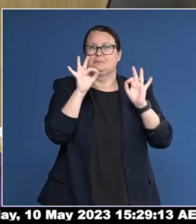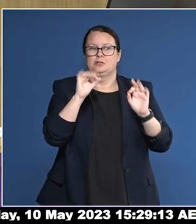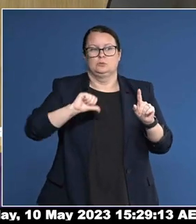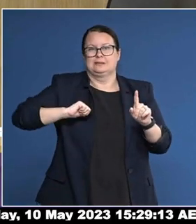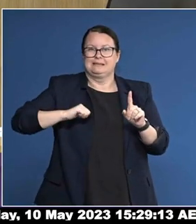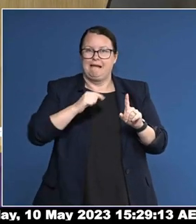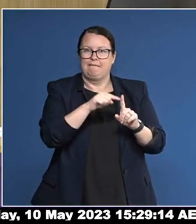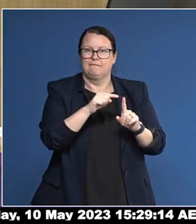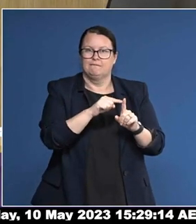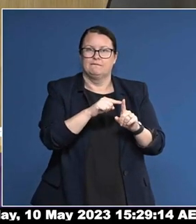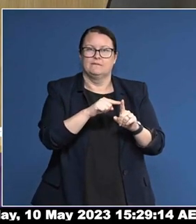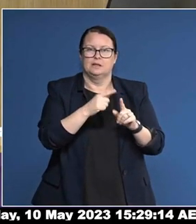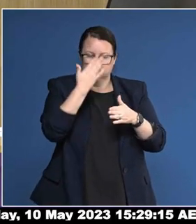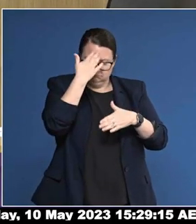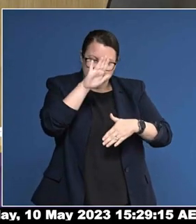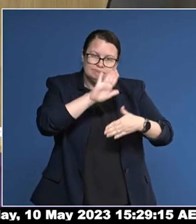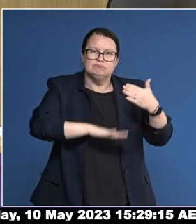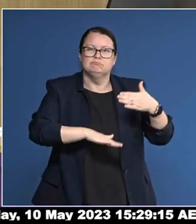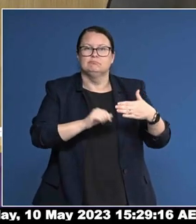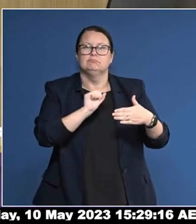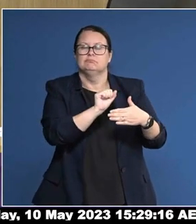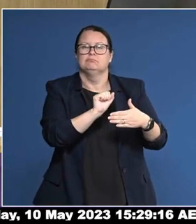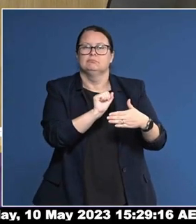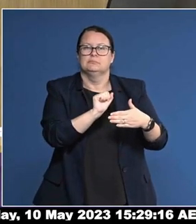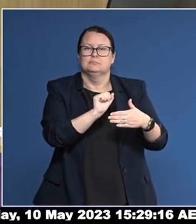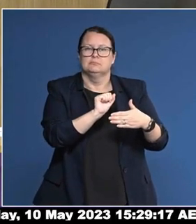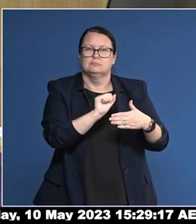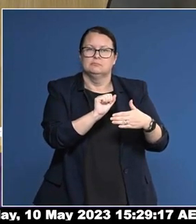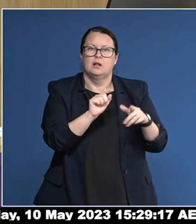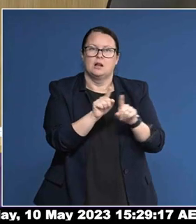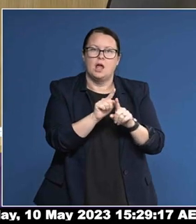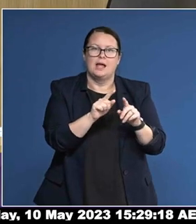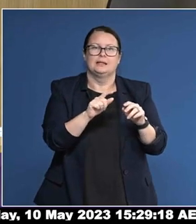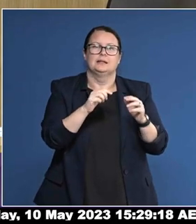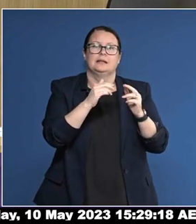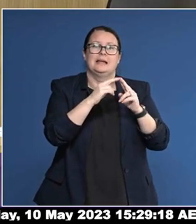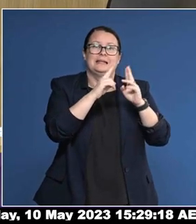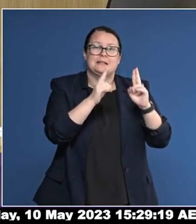specialise in - specialise in areas such as domestic, family and sexual violence, as well